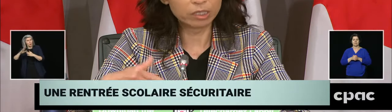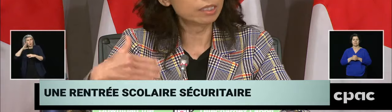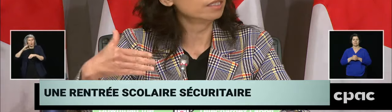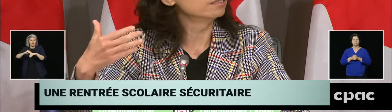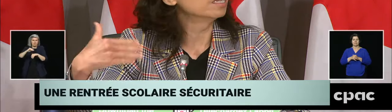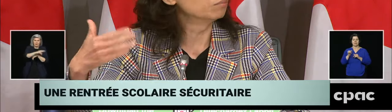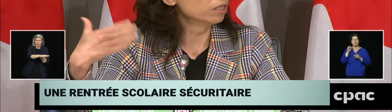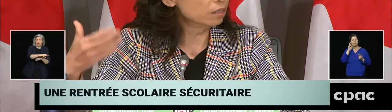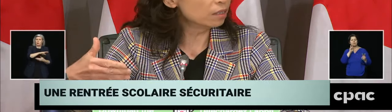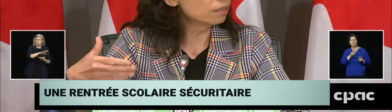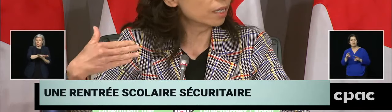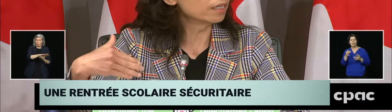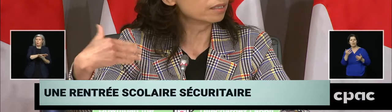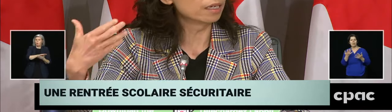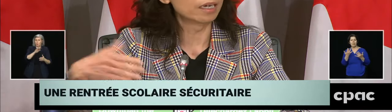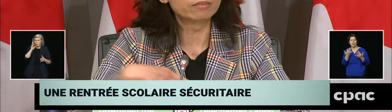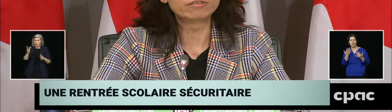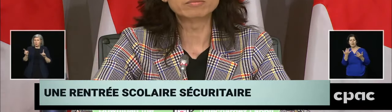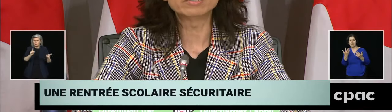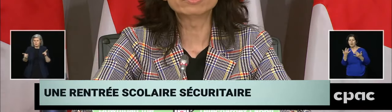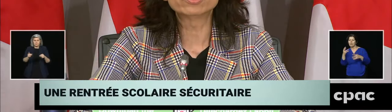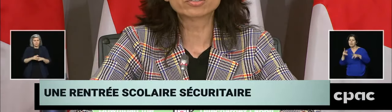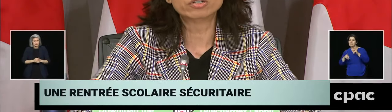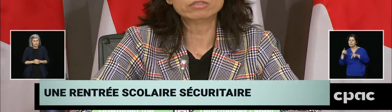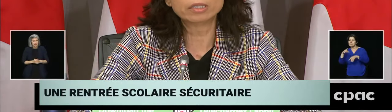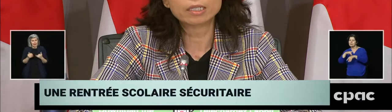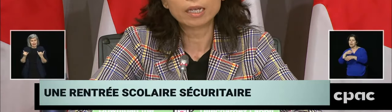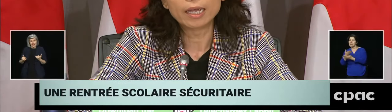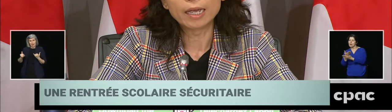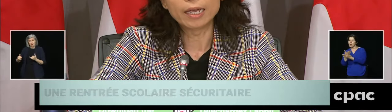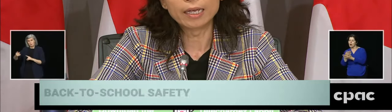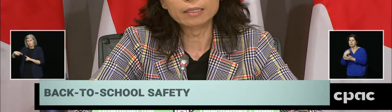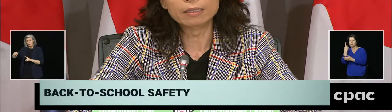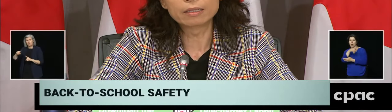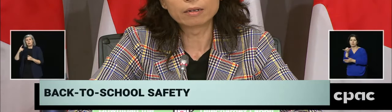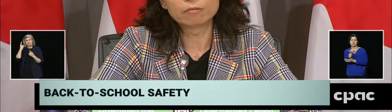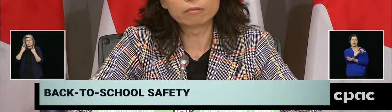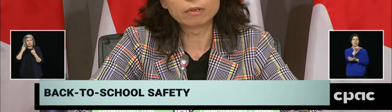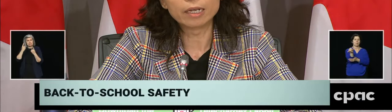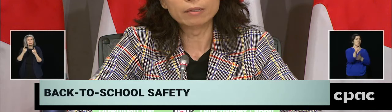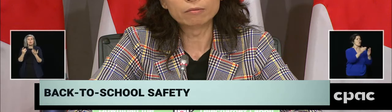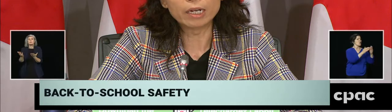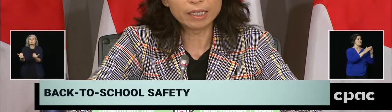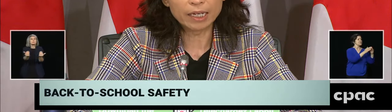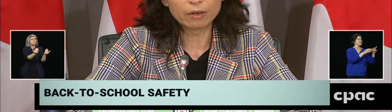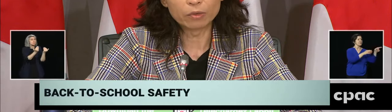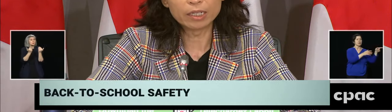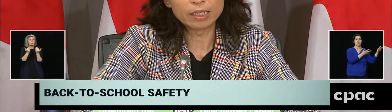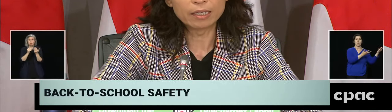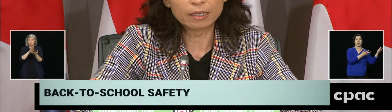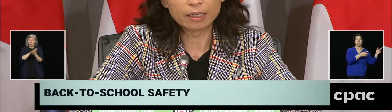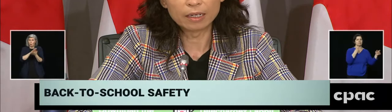RIGHT NOW IS LOOKING AT SYSTEMS